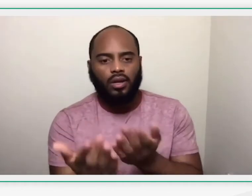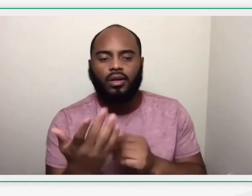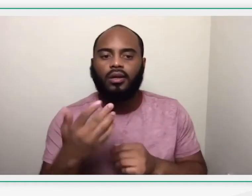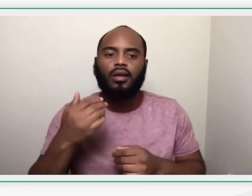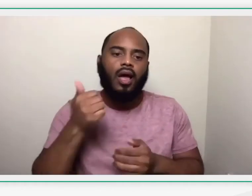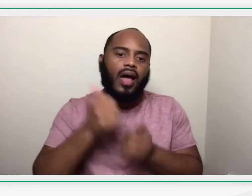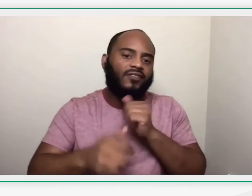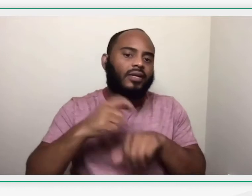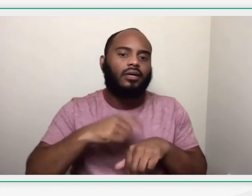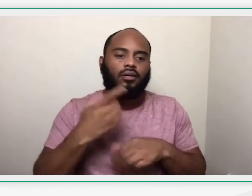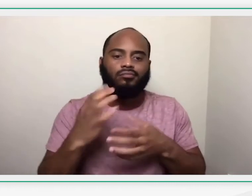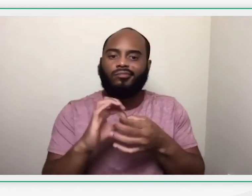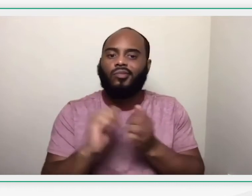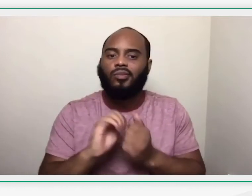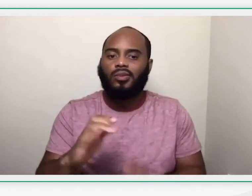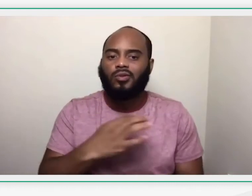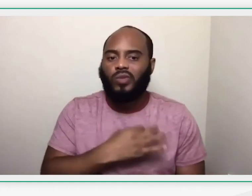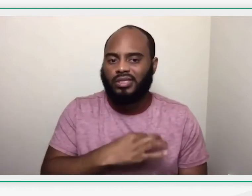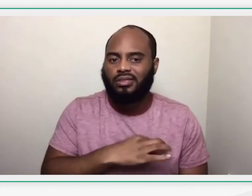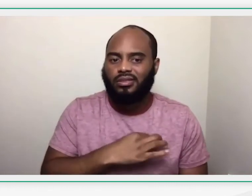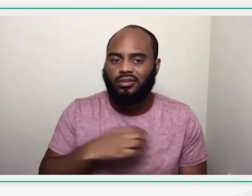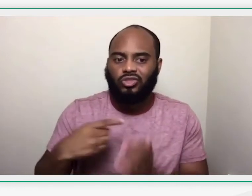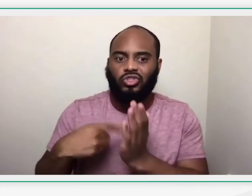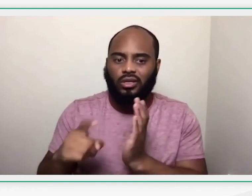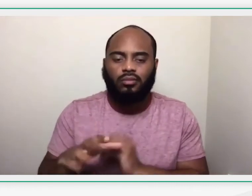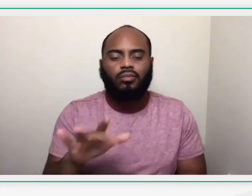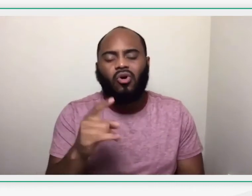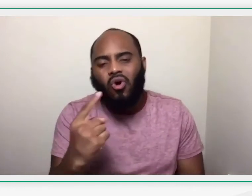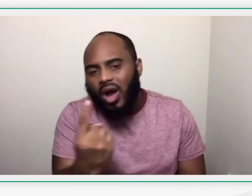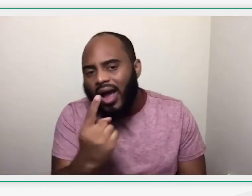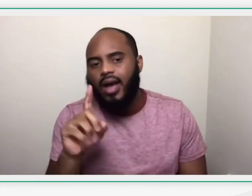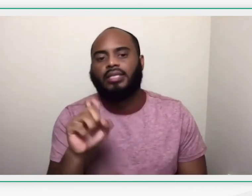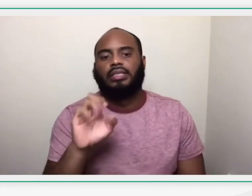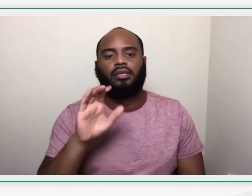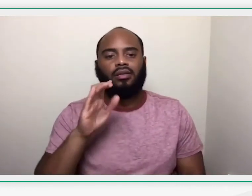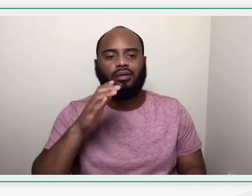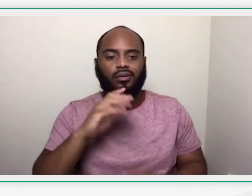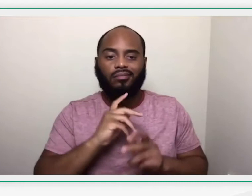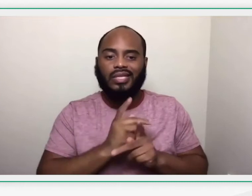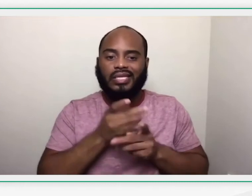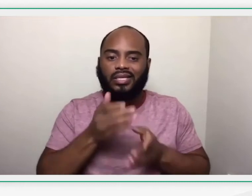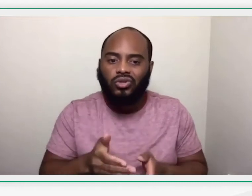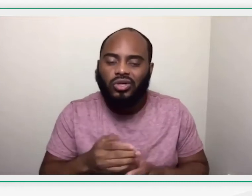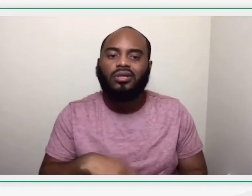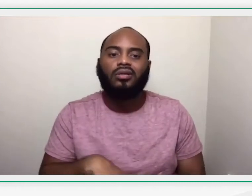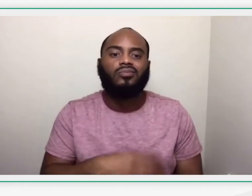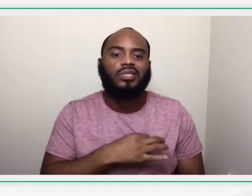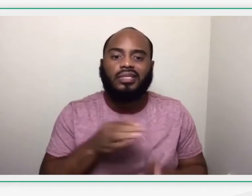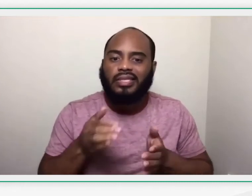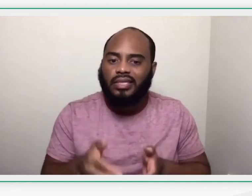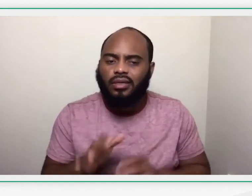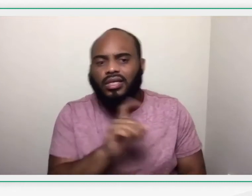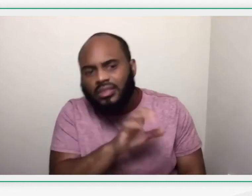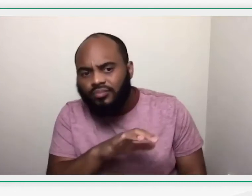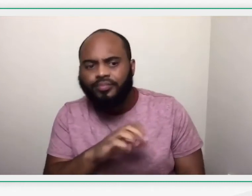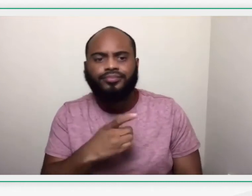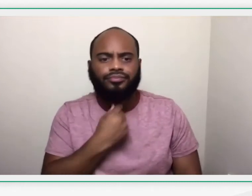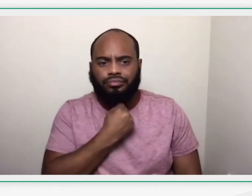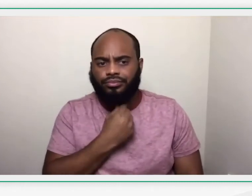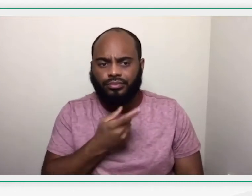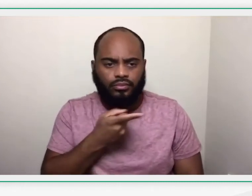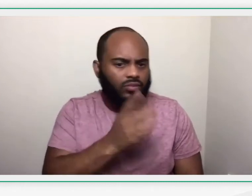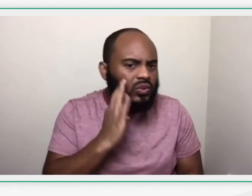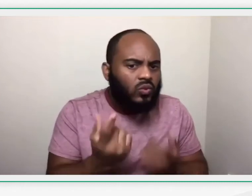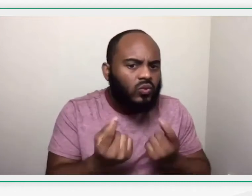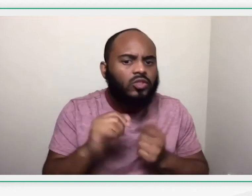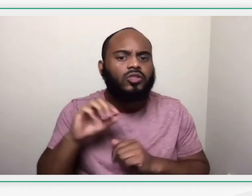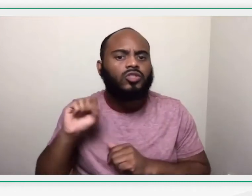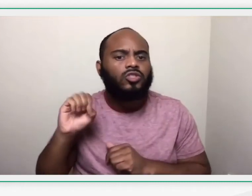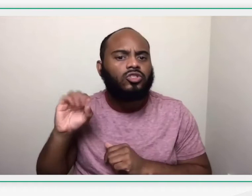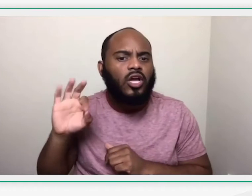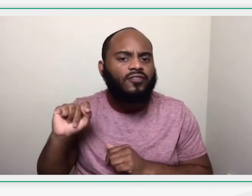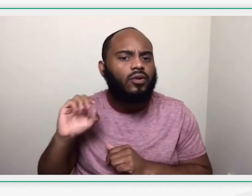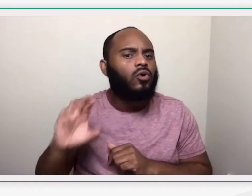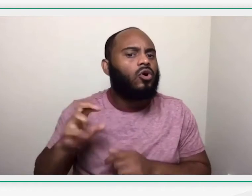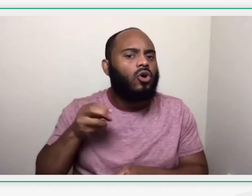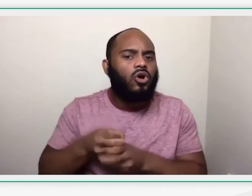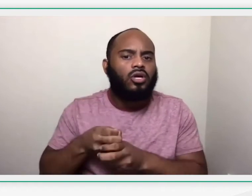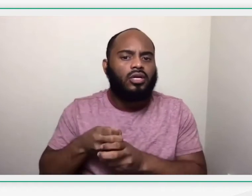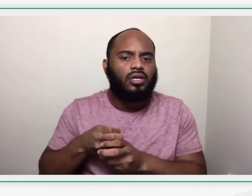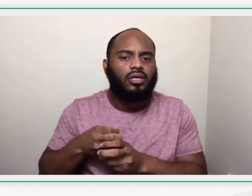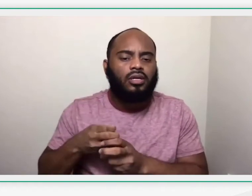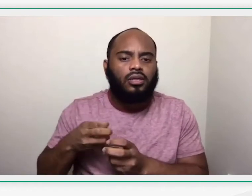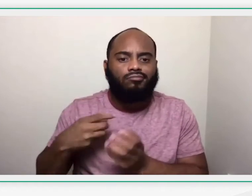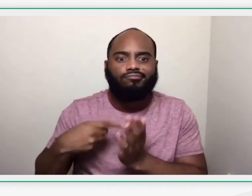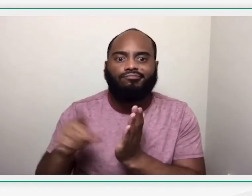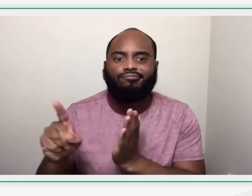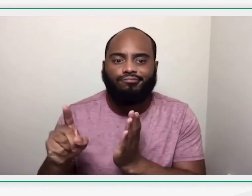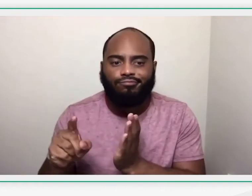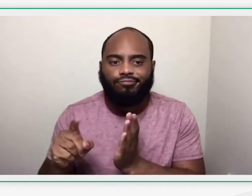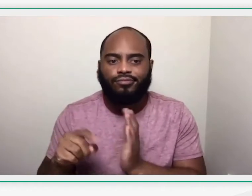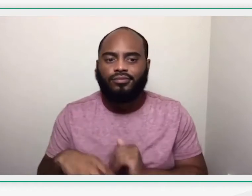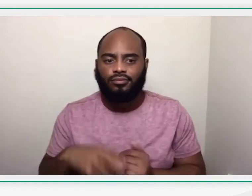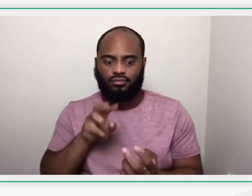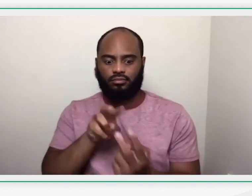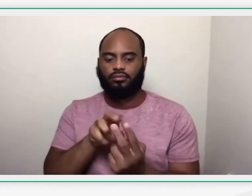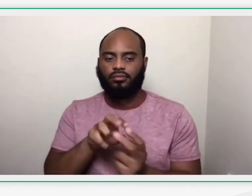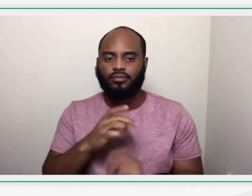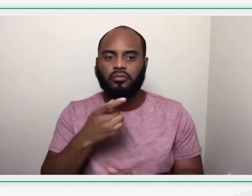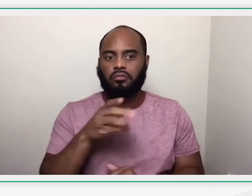And so, I recommend to verify any credit checks that are done. Always ask lenders or bankers/creditors. Ask them directly: Do you plan on doing a hard inquiry or a soft inquiry?